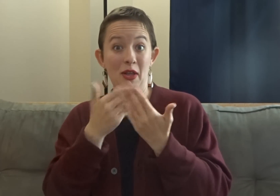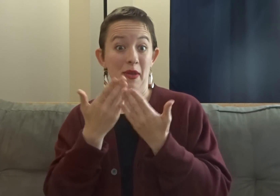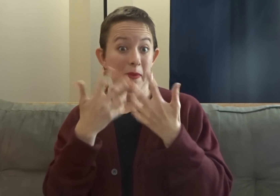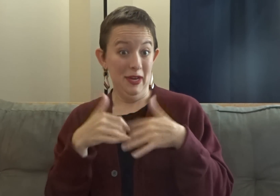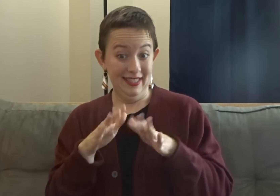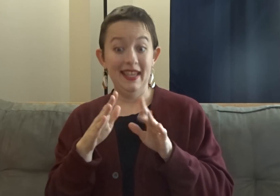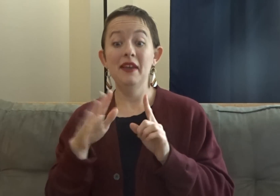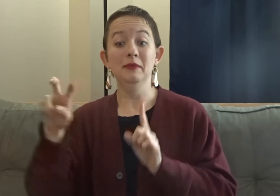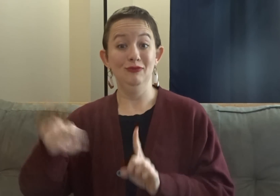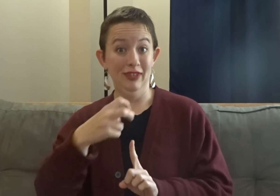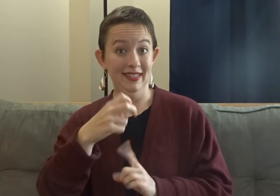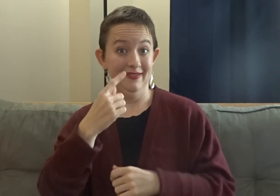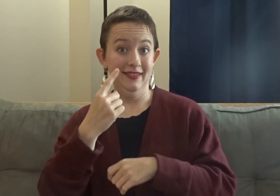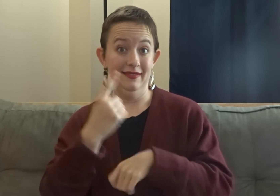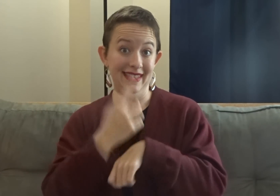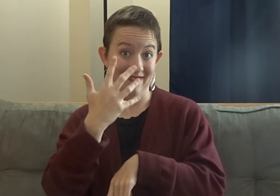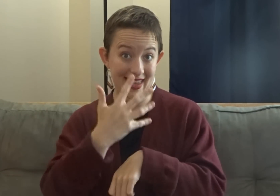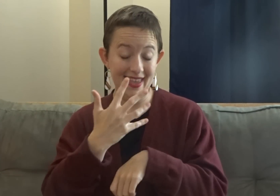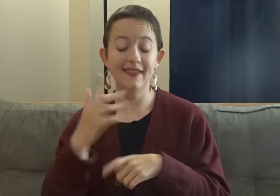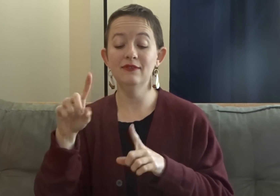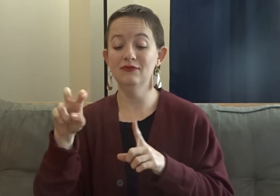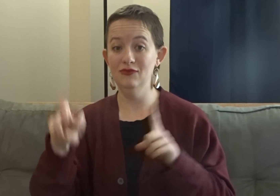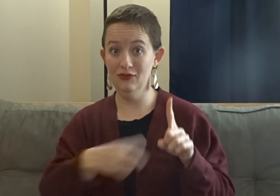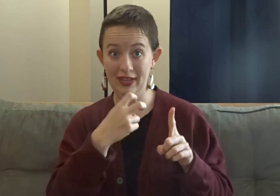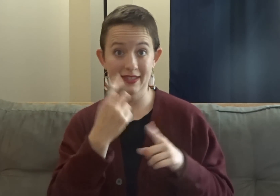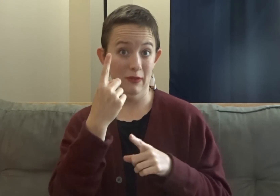Yeah, so that if all works out they will transfer on day five